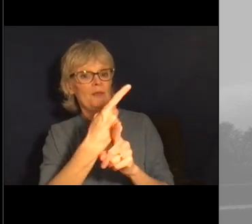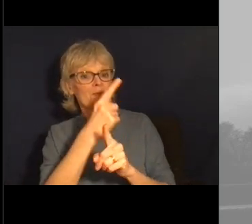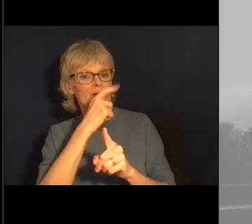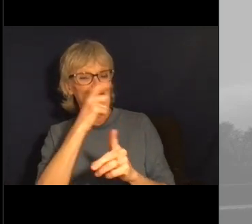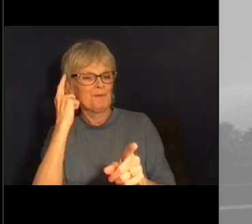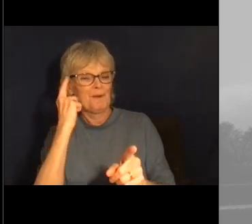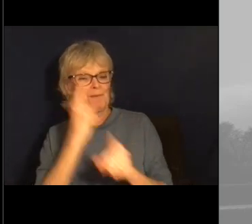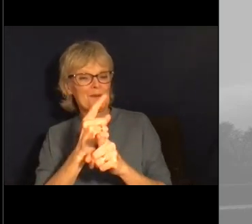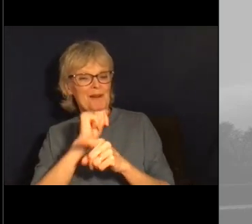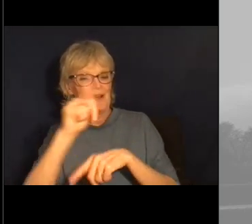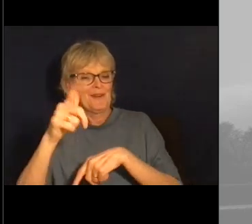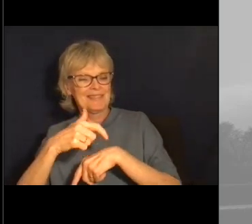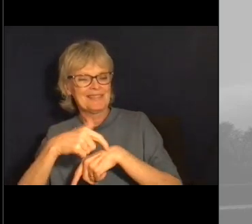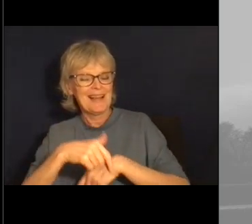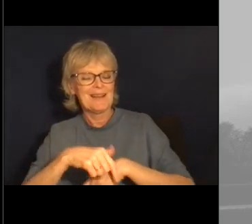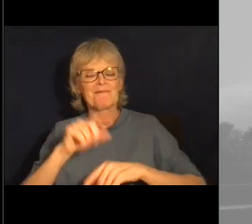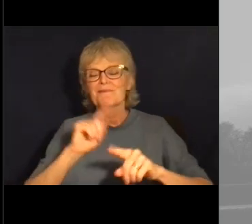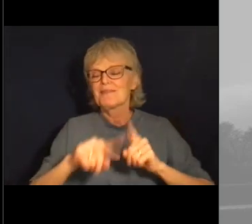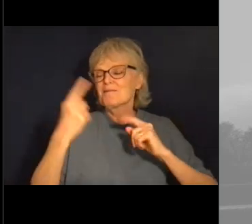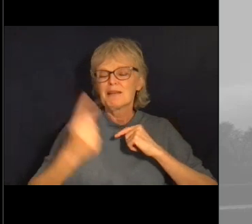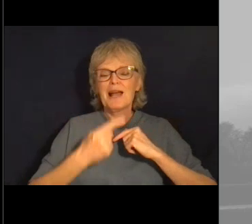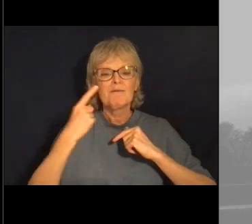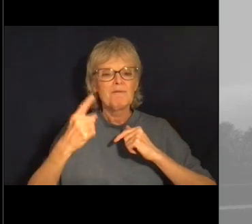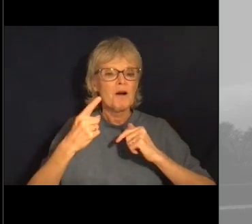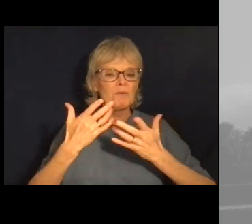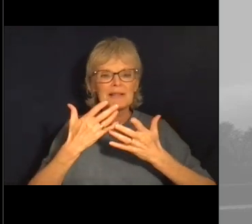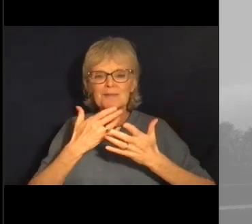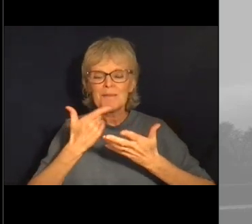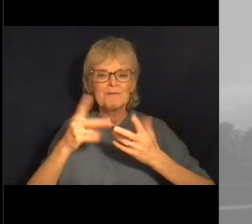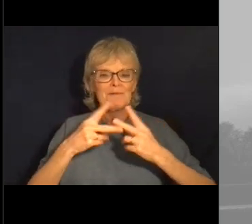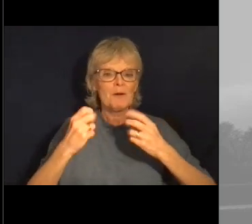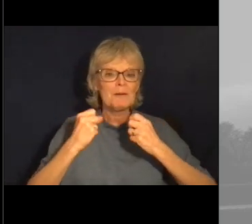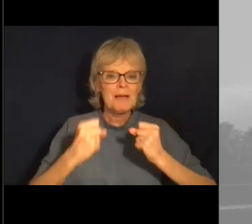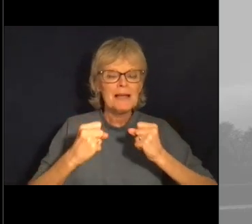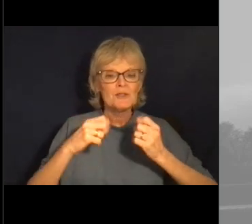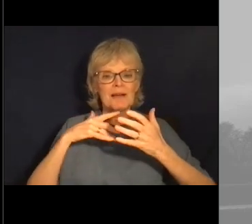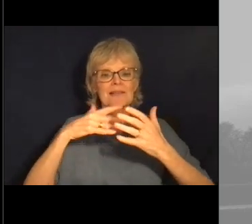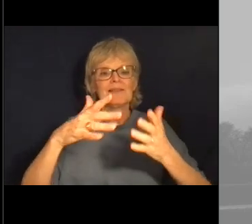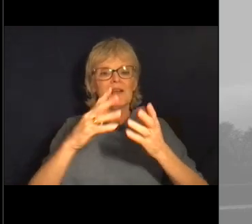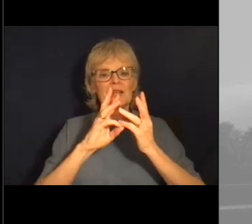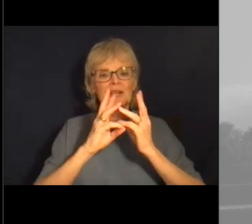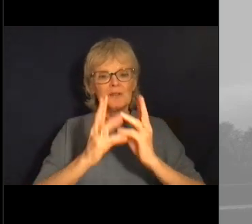I've always had a passion for studying the weather and trying to understand things. So, this has been something that I've been kind of chasing